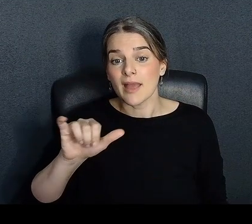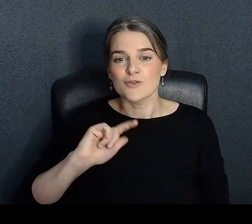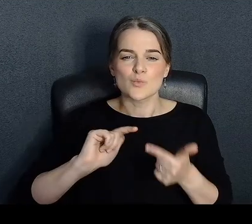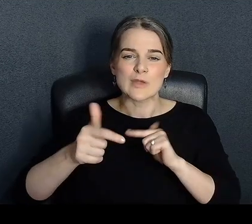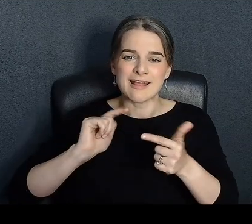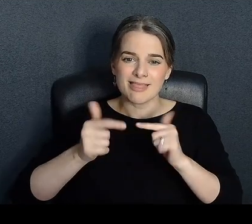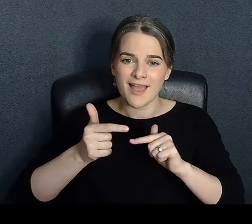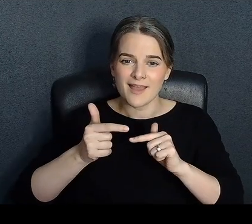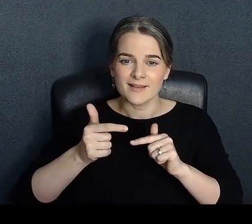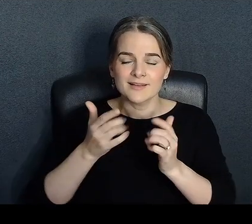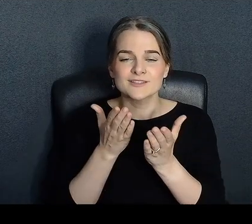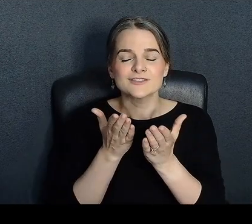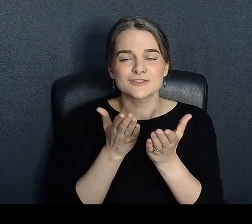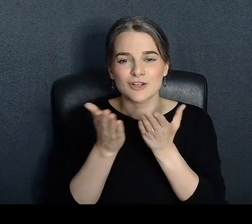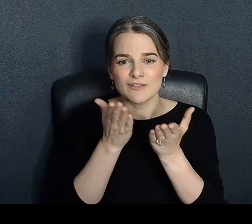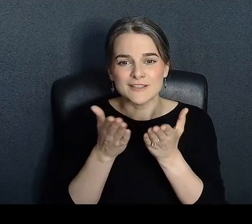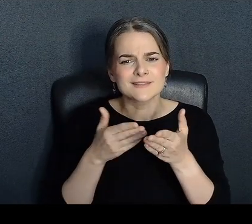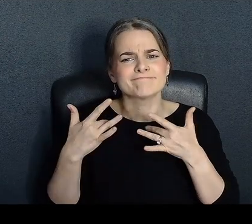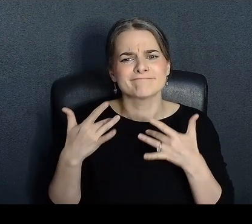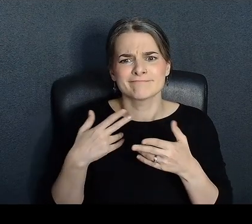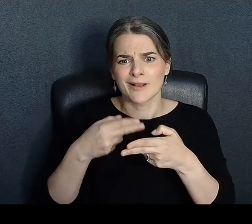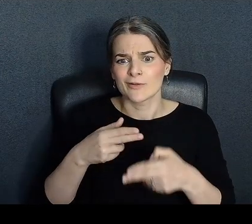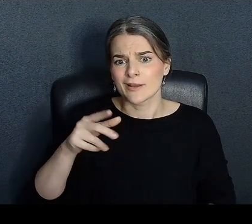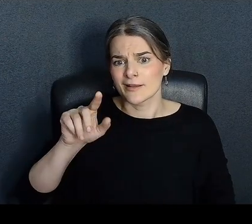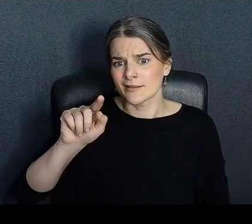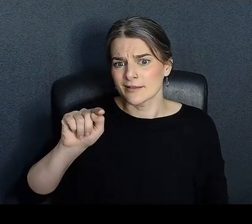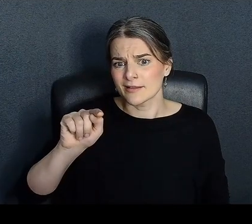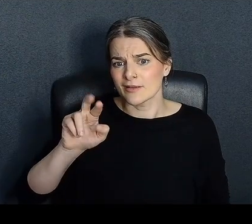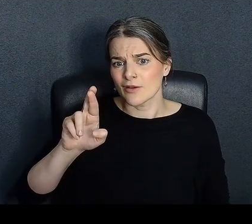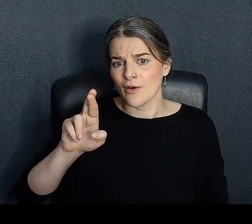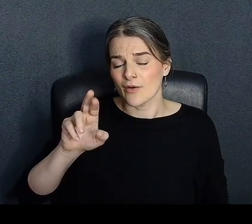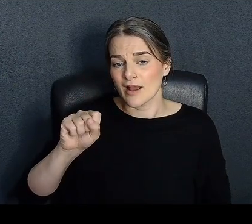And that is a well established system in telecommunications.